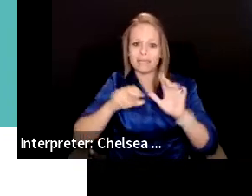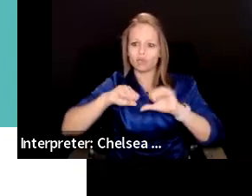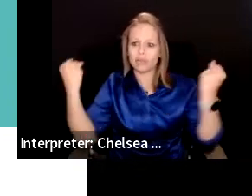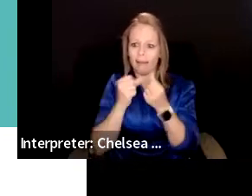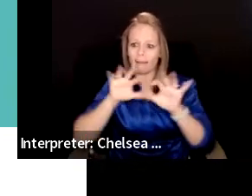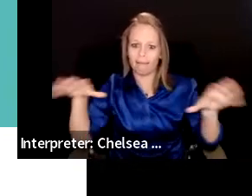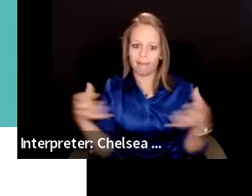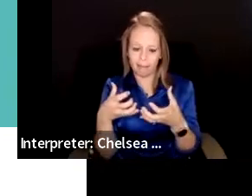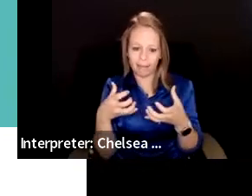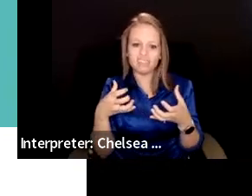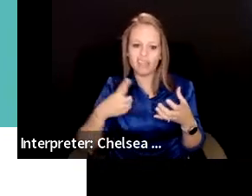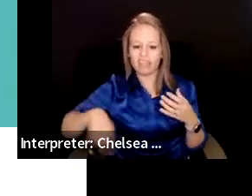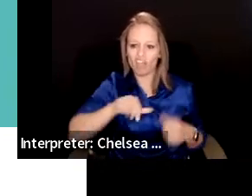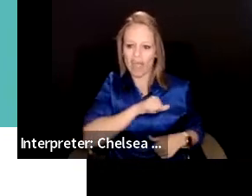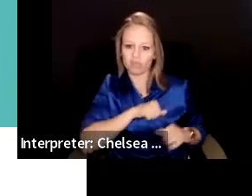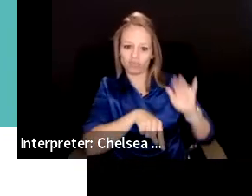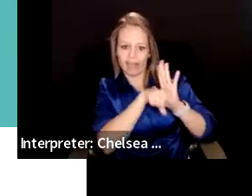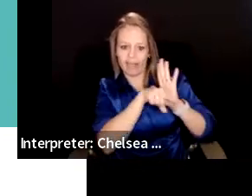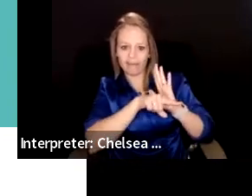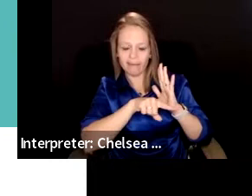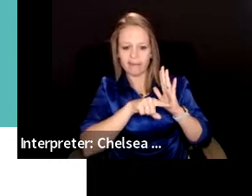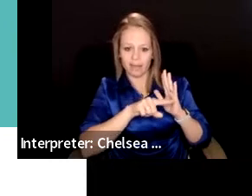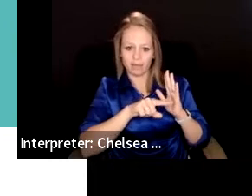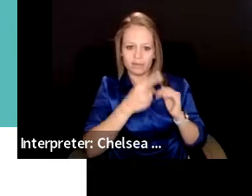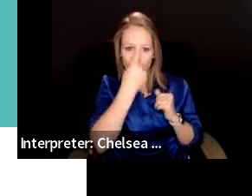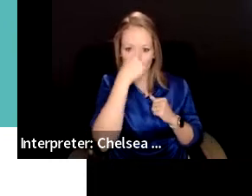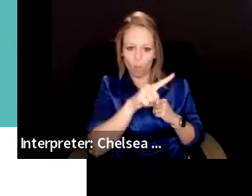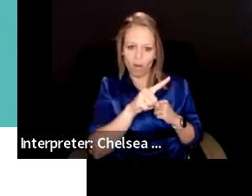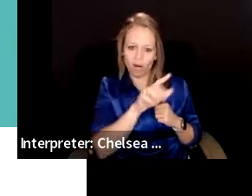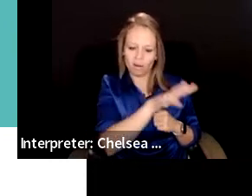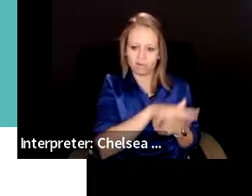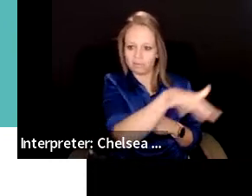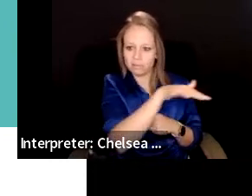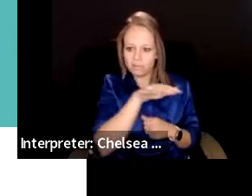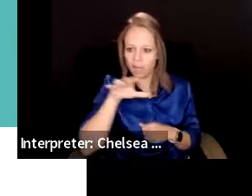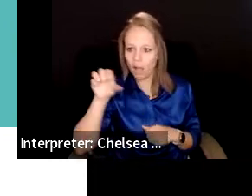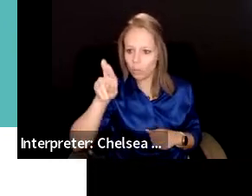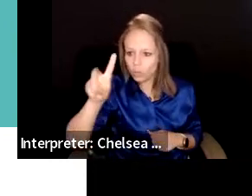people with substance use disorders that create an environment where people feel welcomed, judged and isolated.